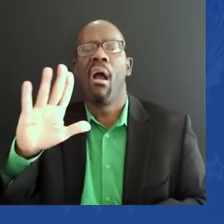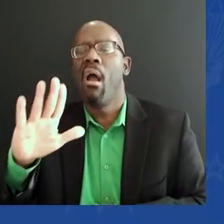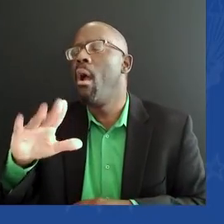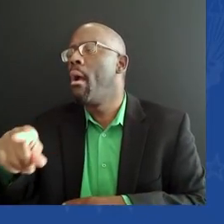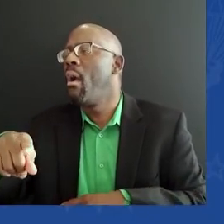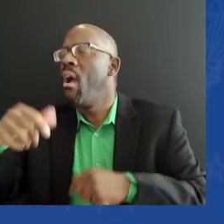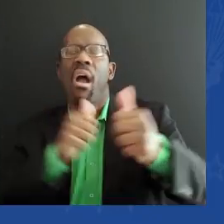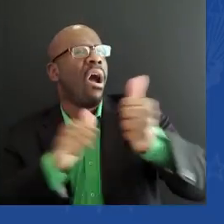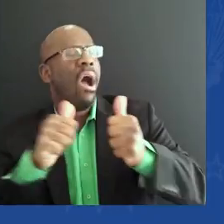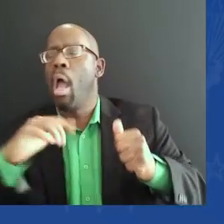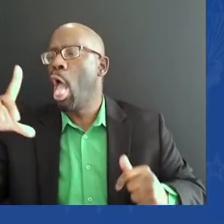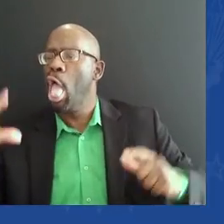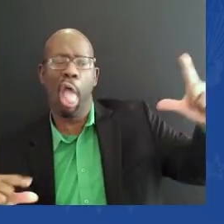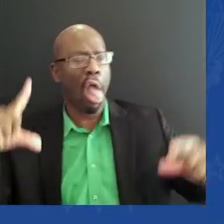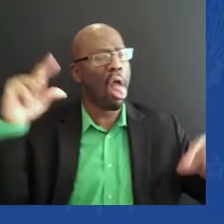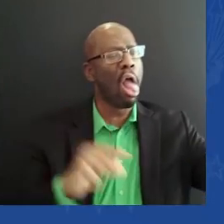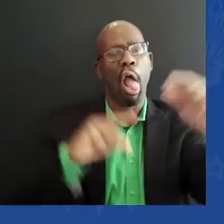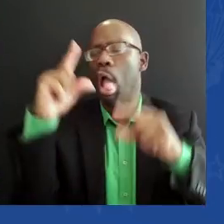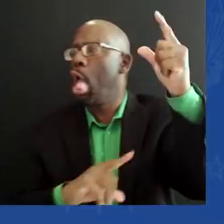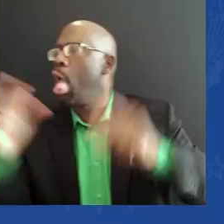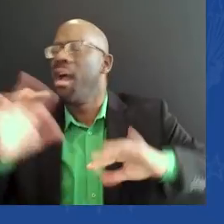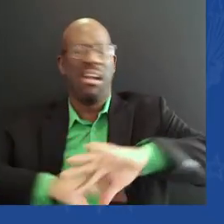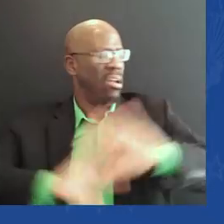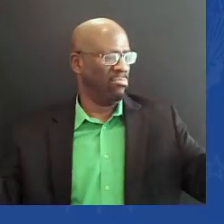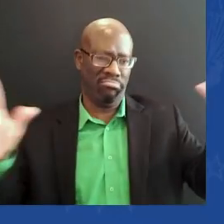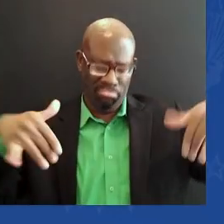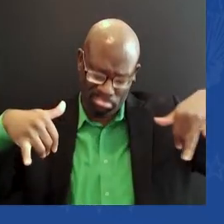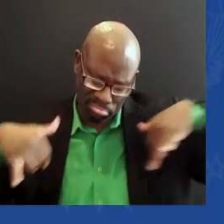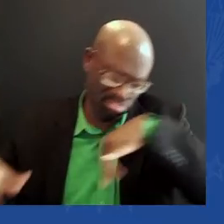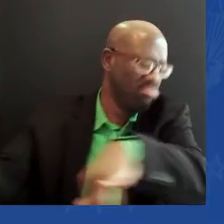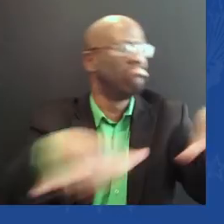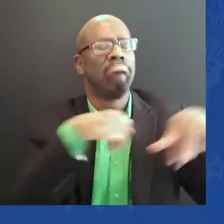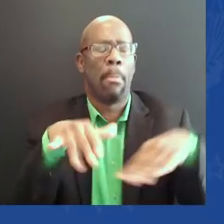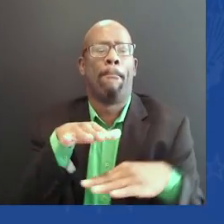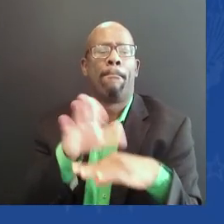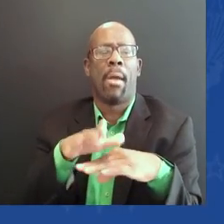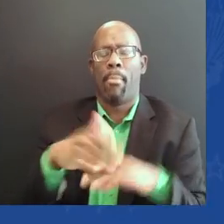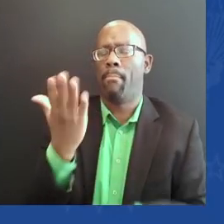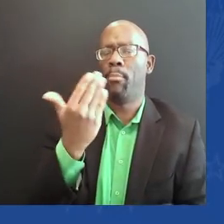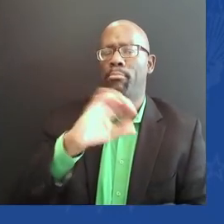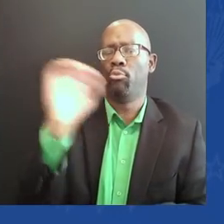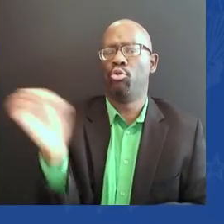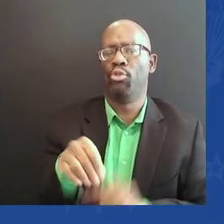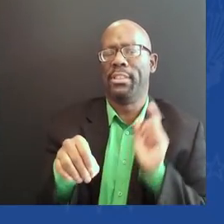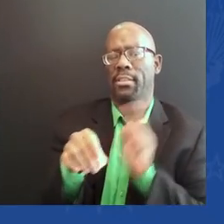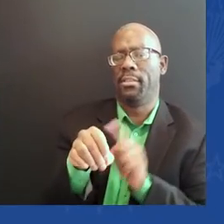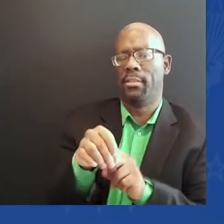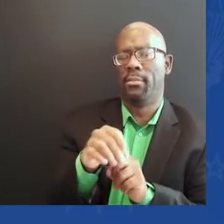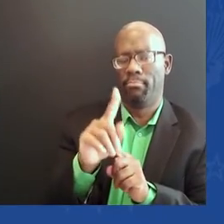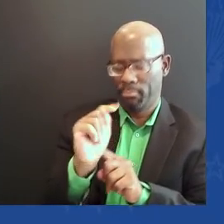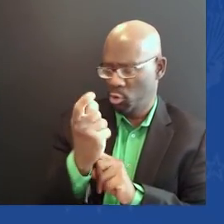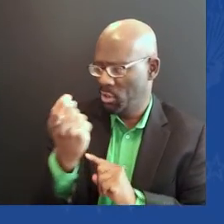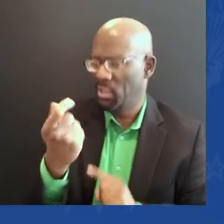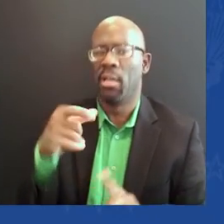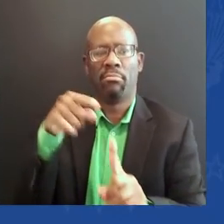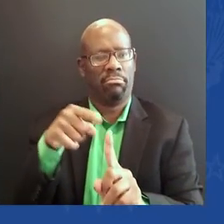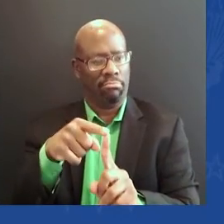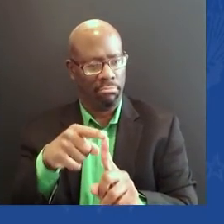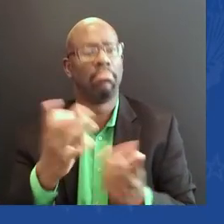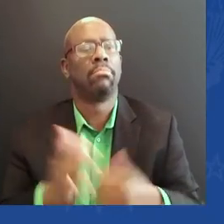this set a minimum floor of 15 percent to ensure that giant corporations begin to pay their fair share, no matter where they're headquartered,